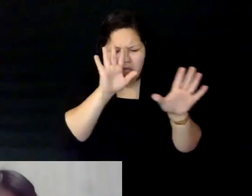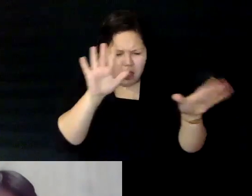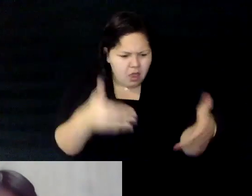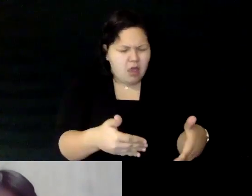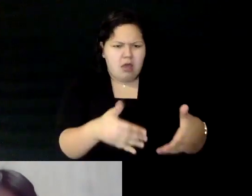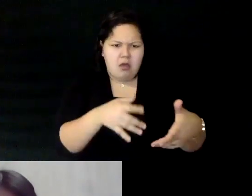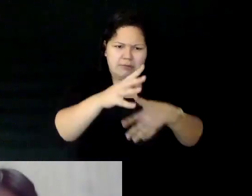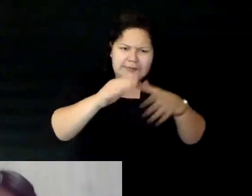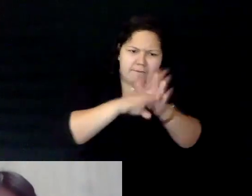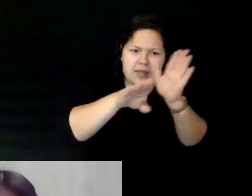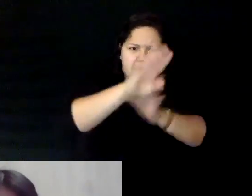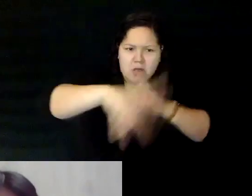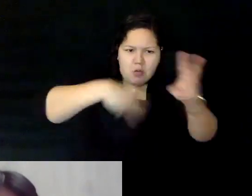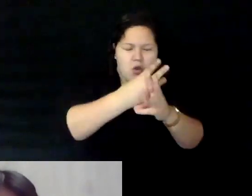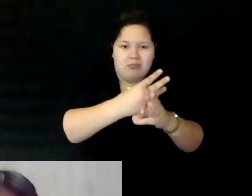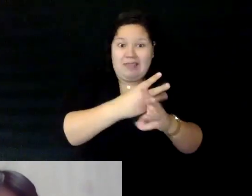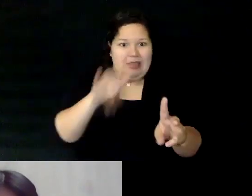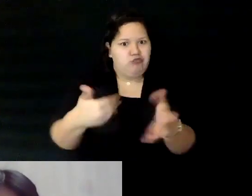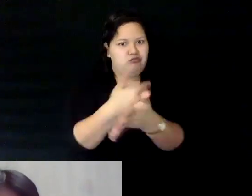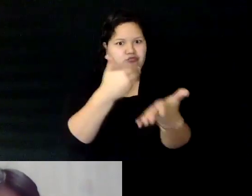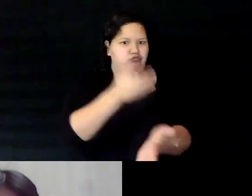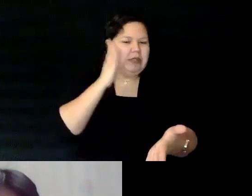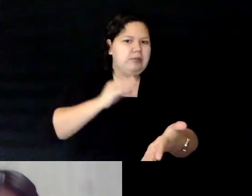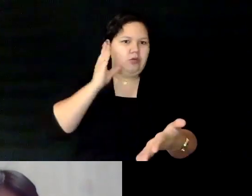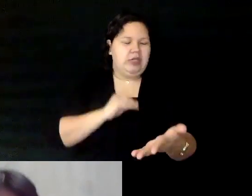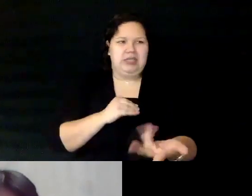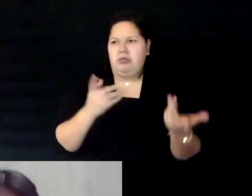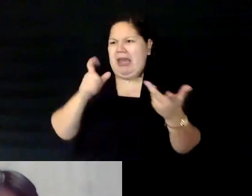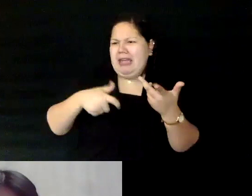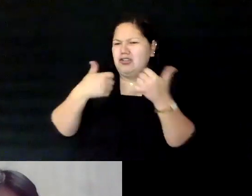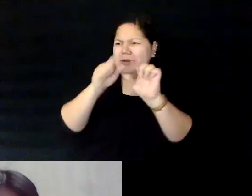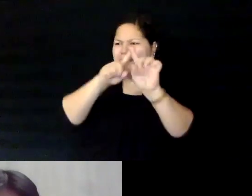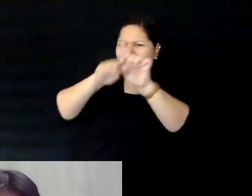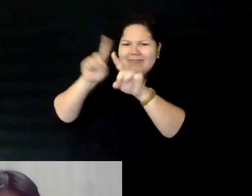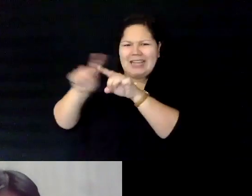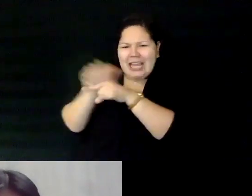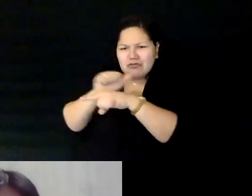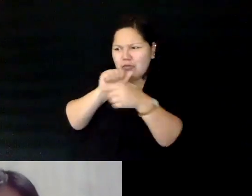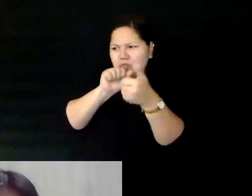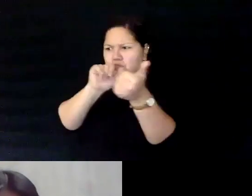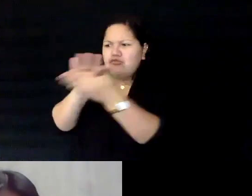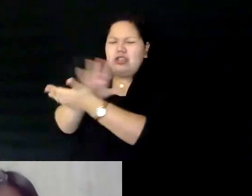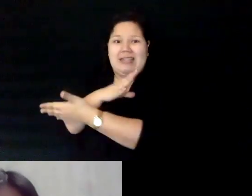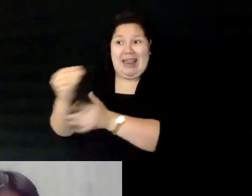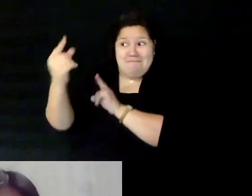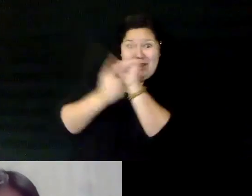before. I mean, the types of exercises that we were doing and the type of mentorship that we had,